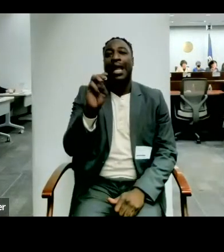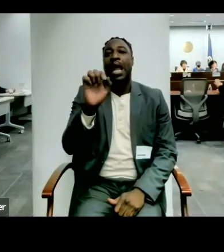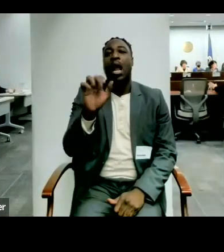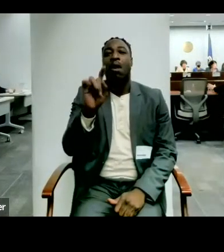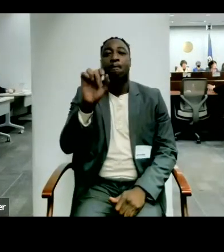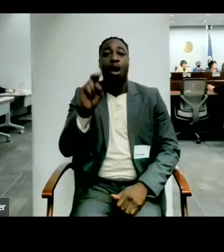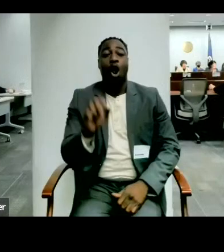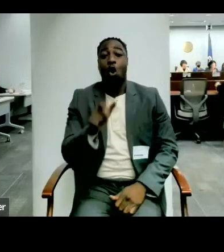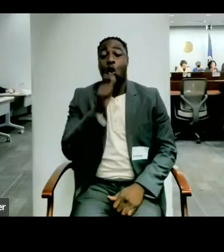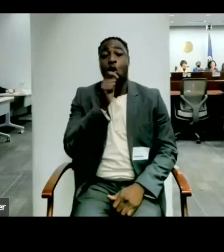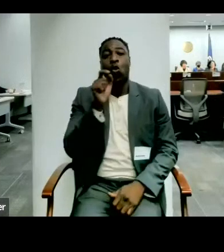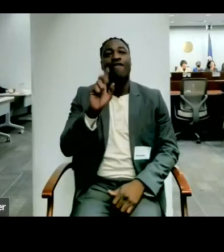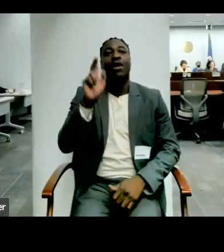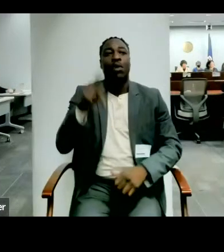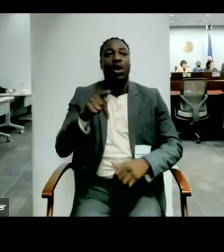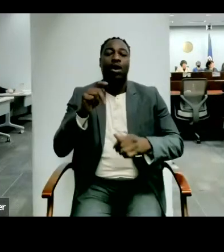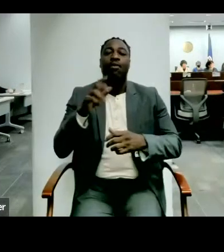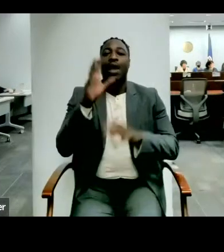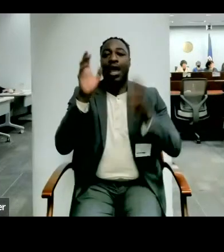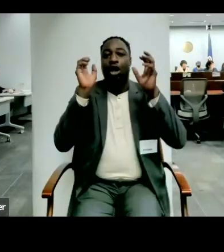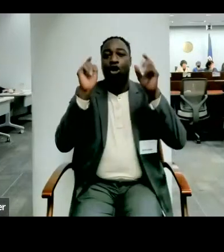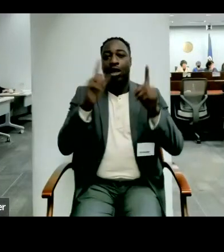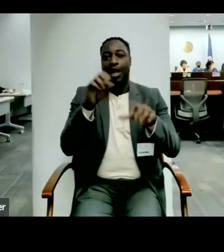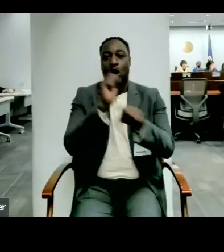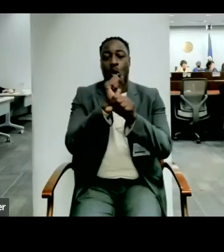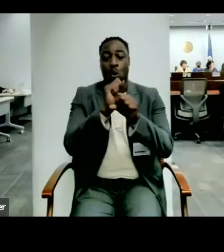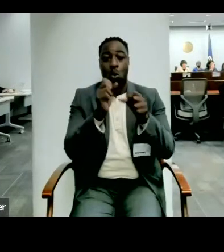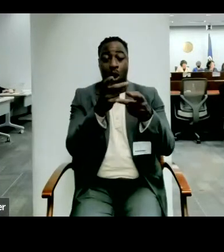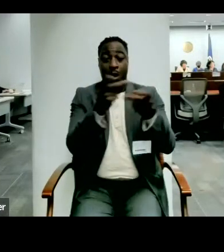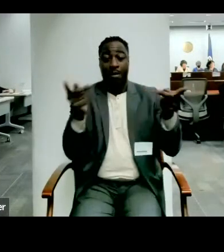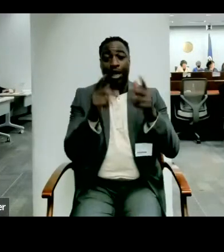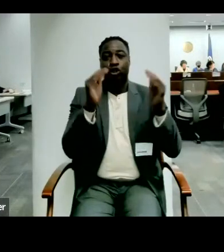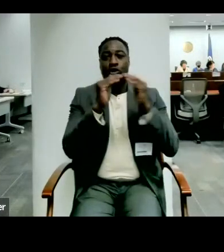for education and workplace Justice at the National Women's Law Center.